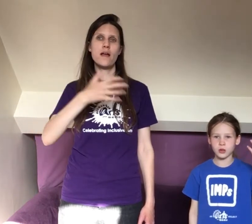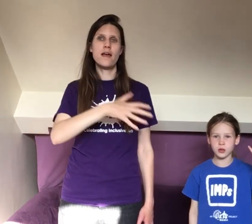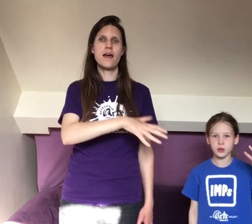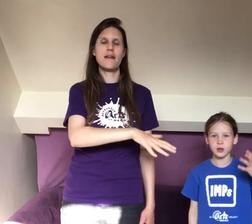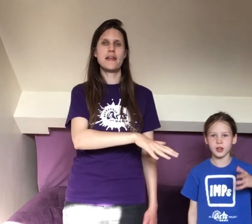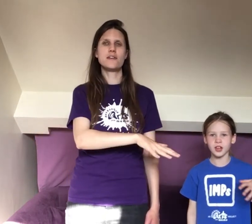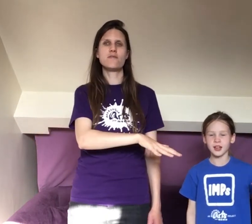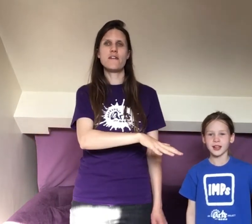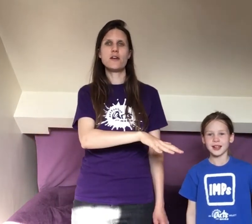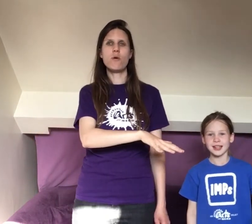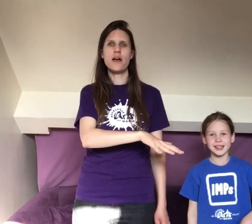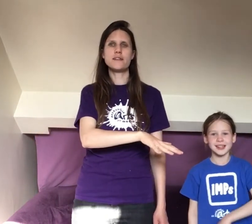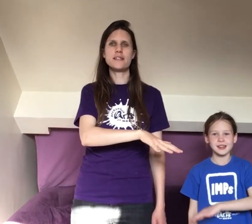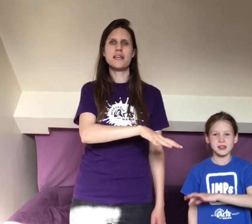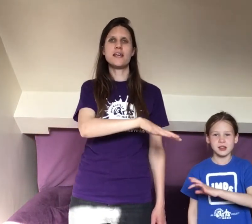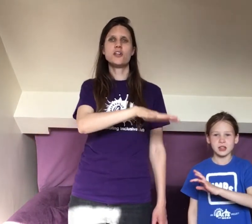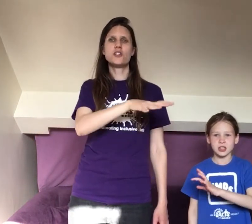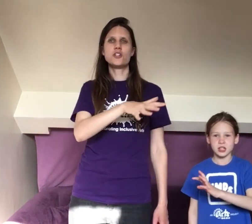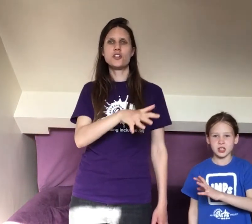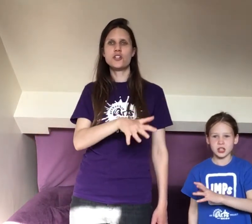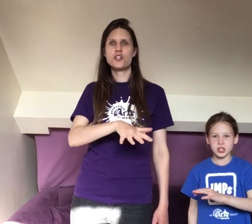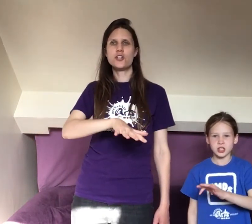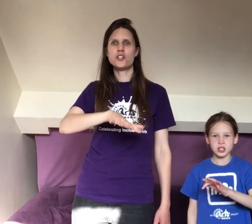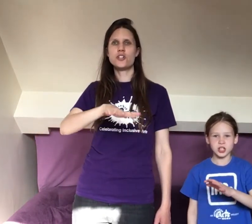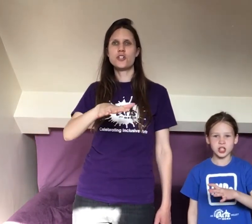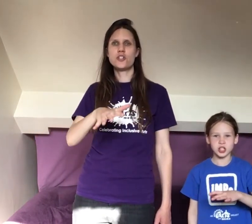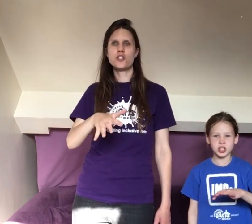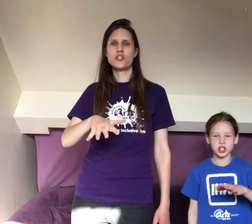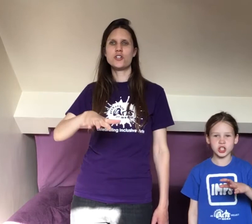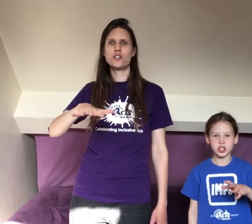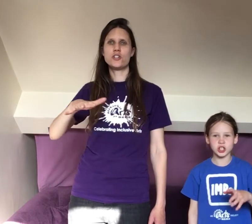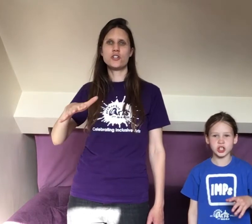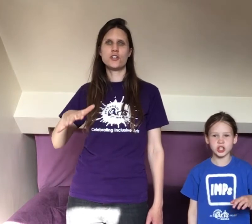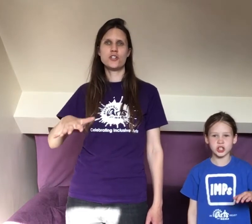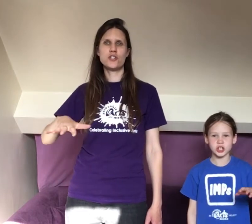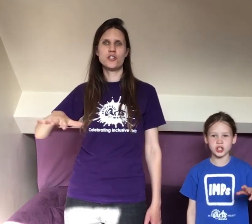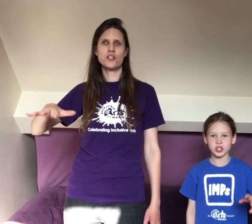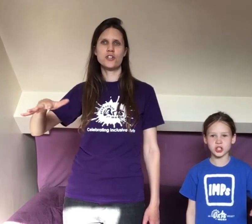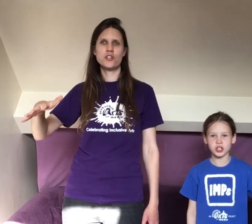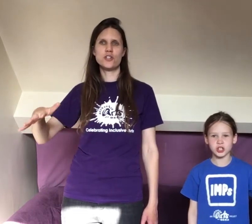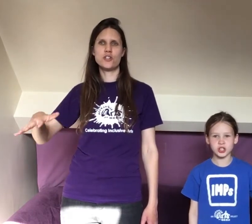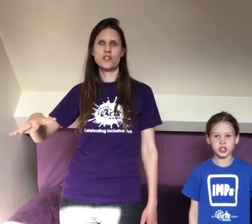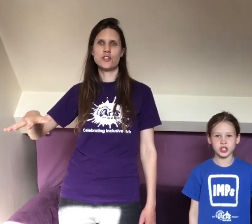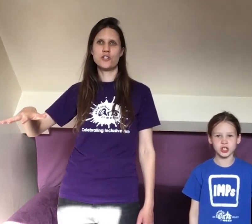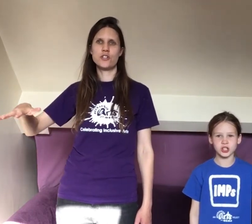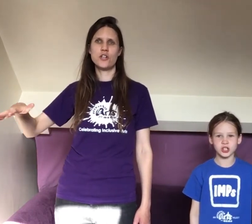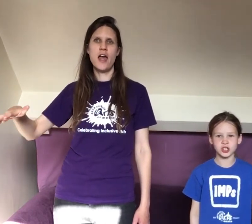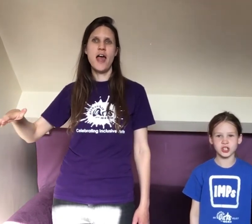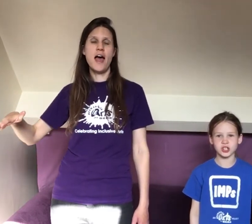And then a very quiet sea “SHHHH”.